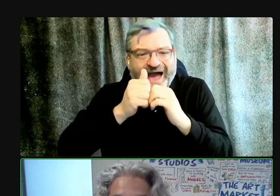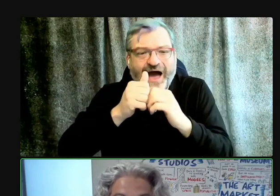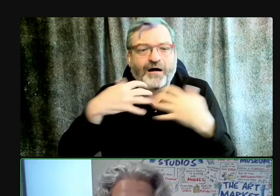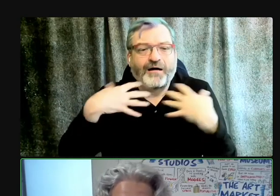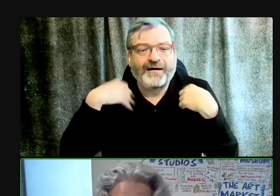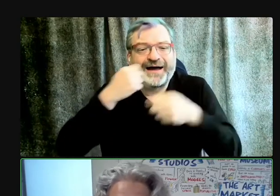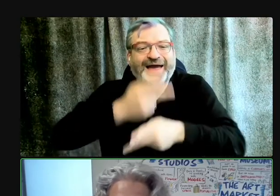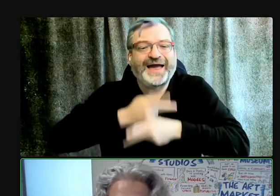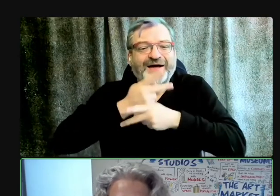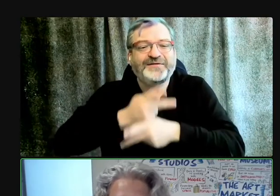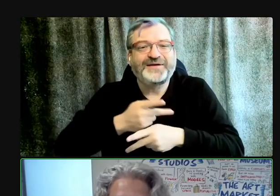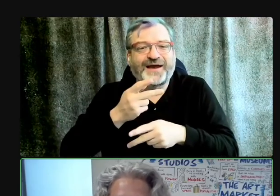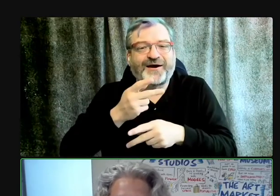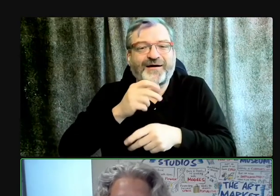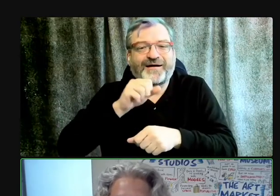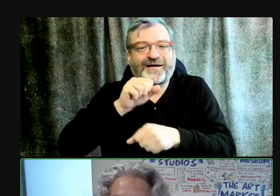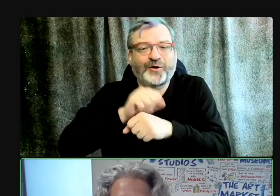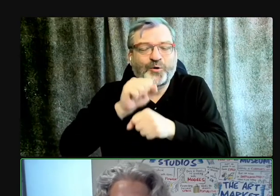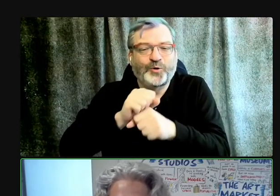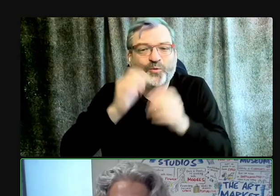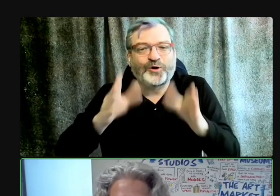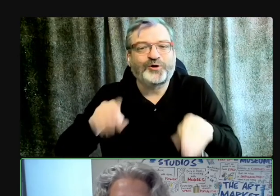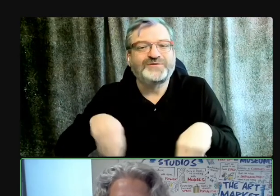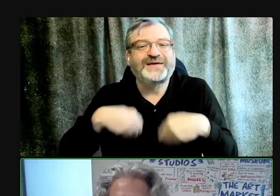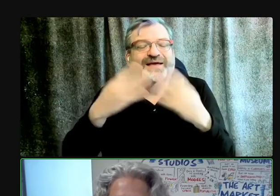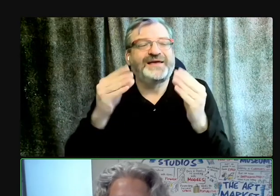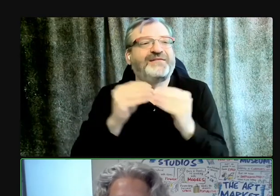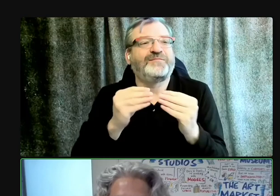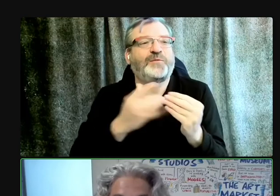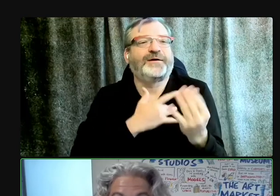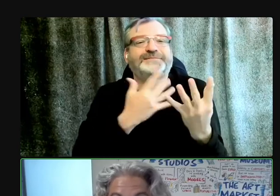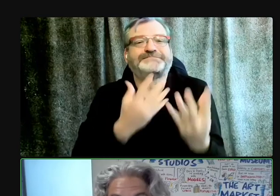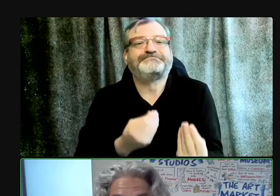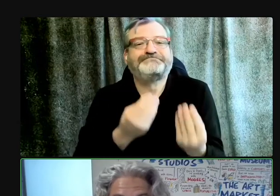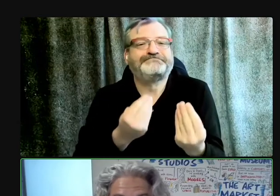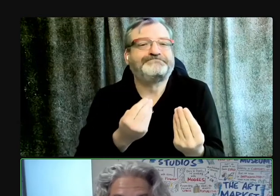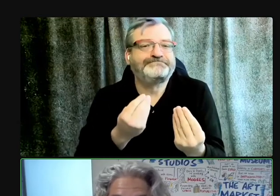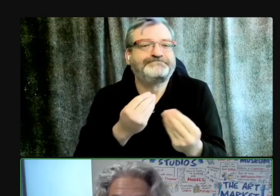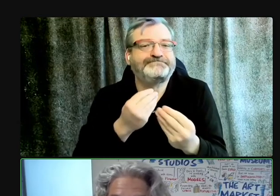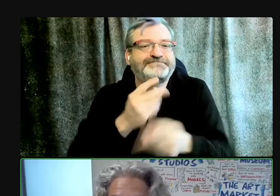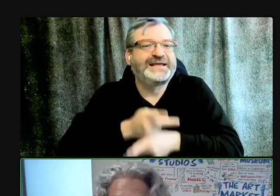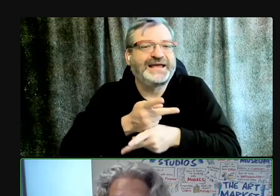In my mind, this is a wildly important part of the future of museums.